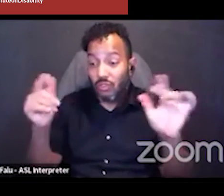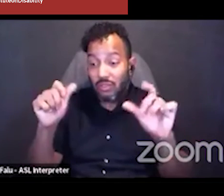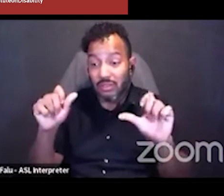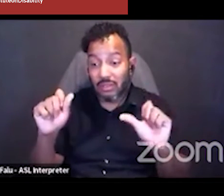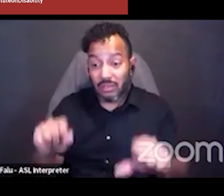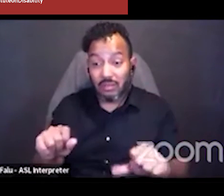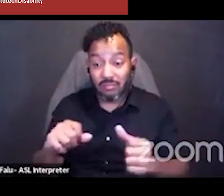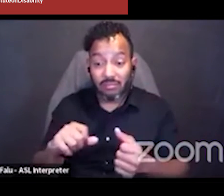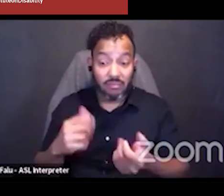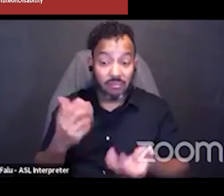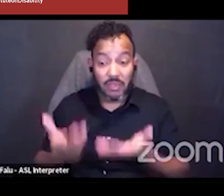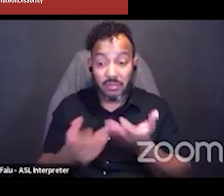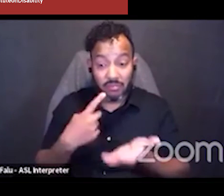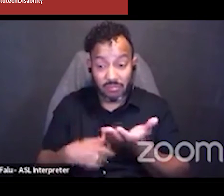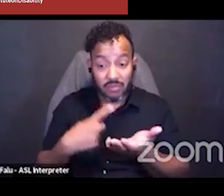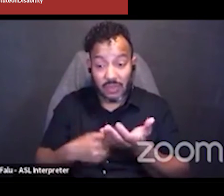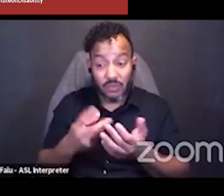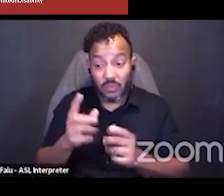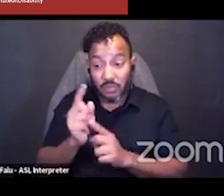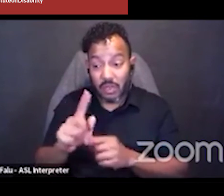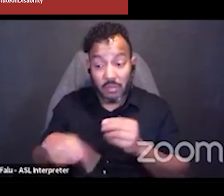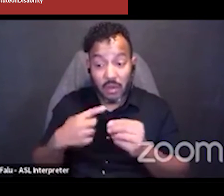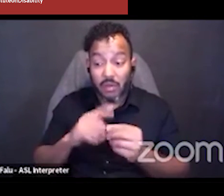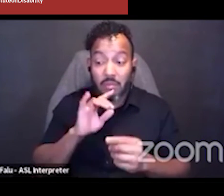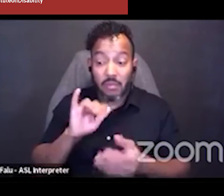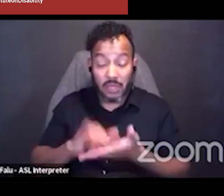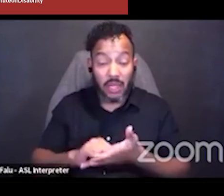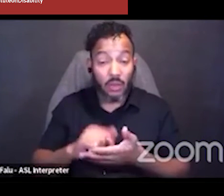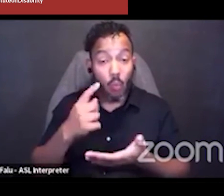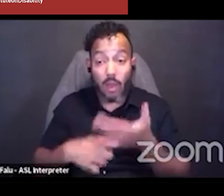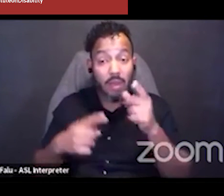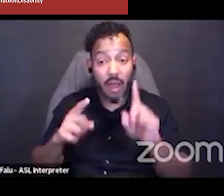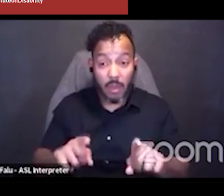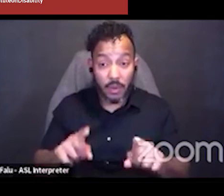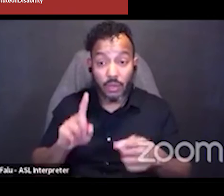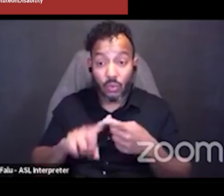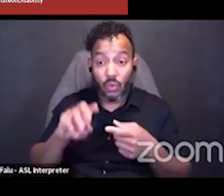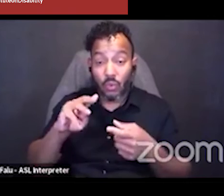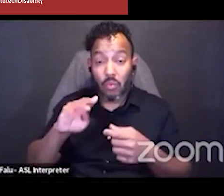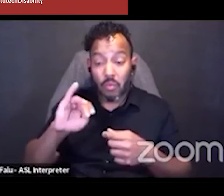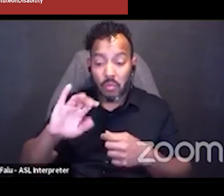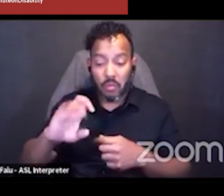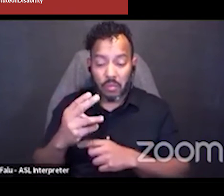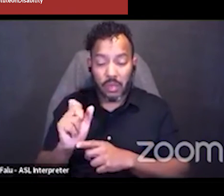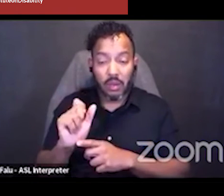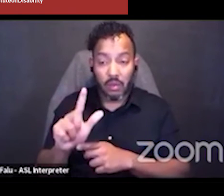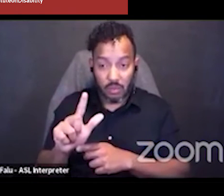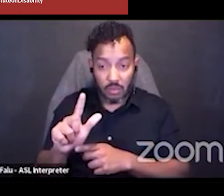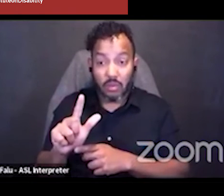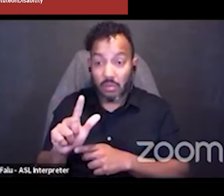could spend couple of minutes talking about what happened to Michael and how this should